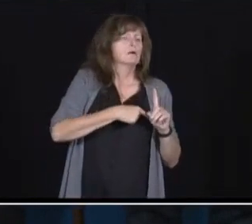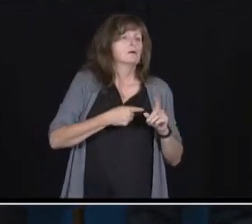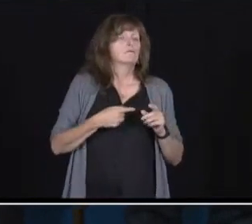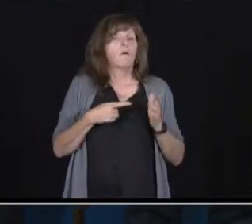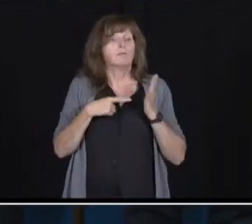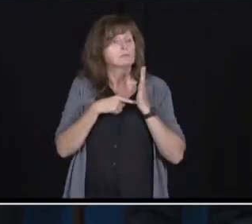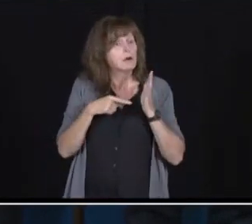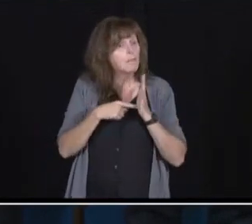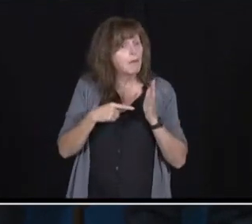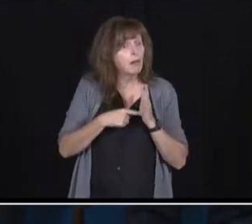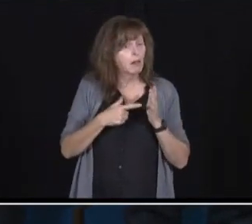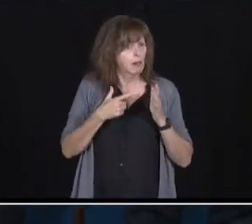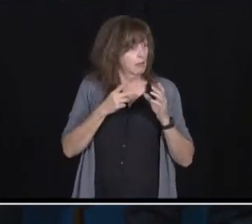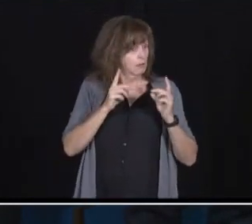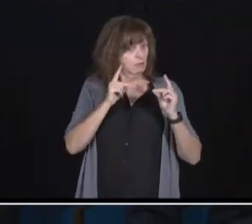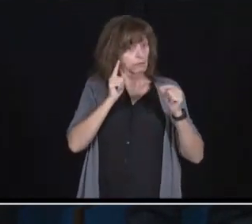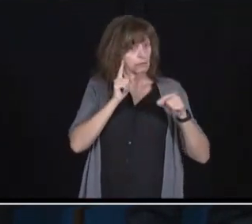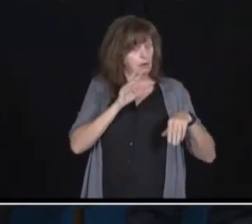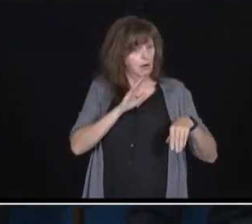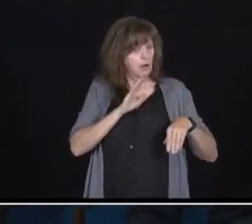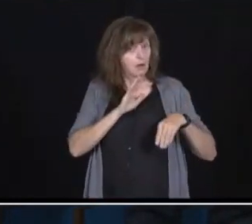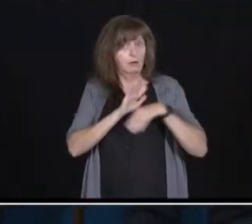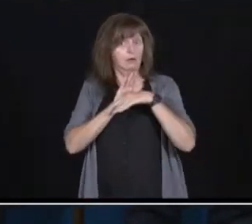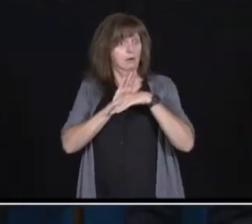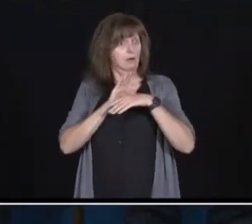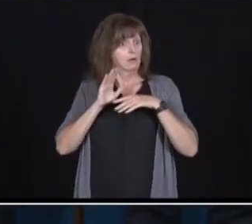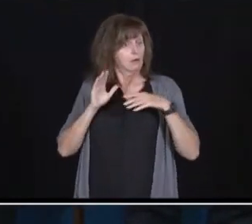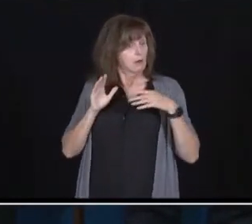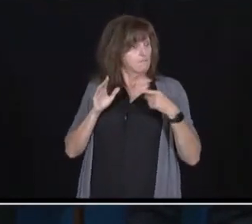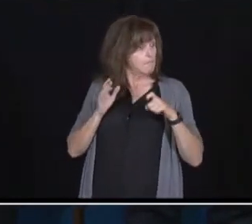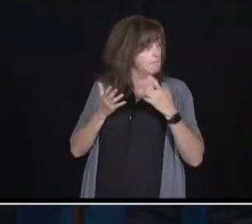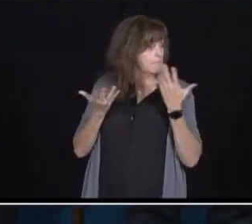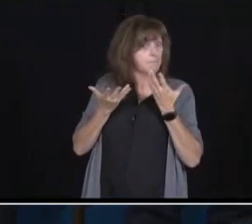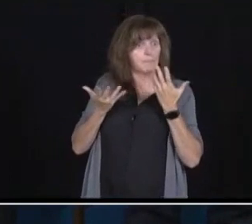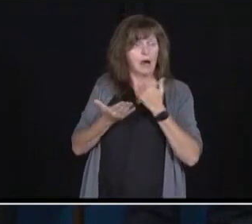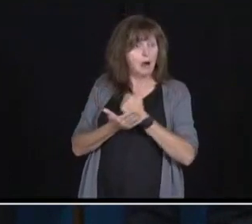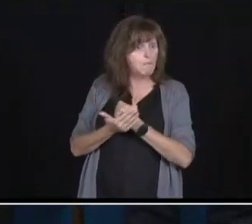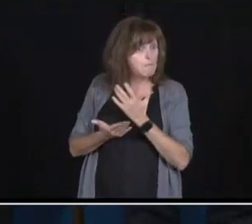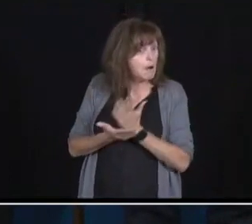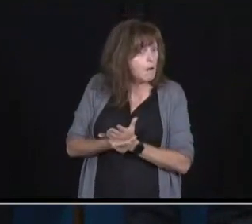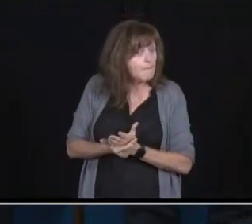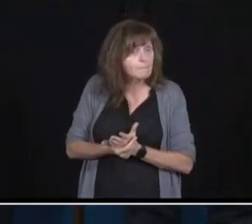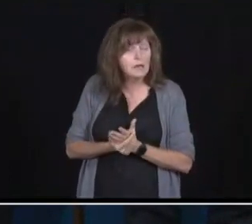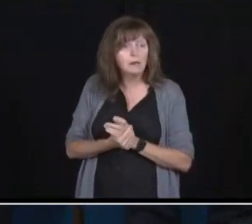For instance, if someone is just being kicked out of their apartment and the people are saying